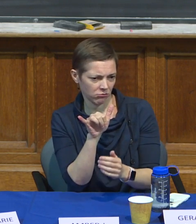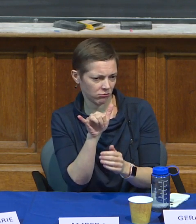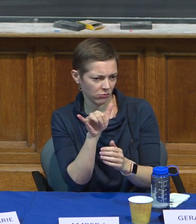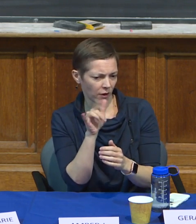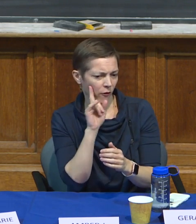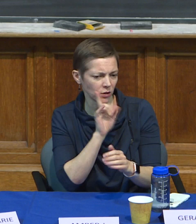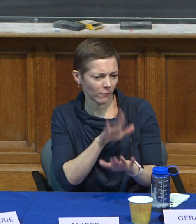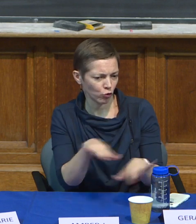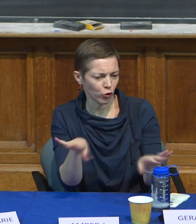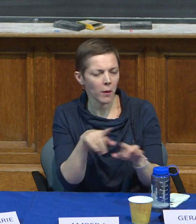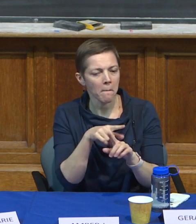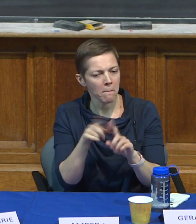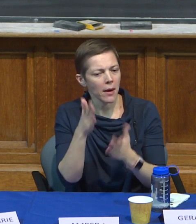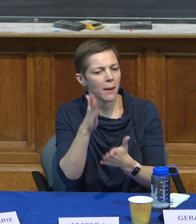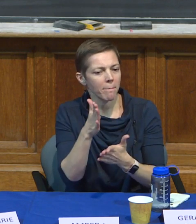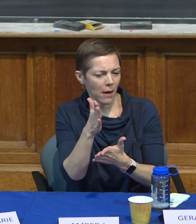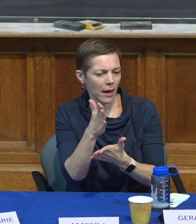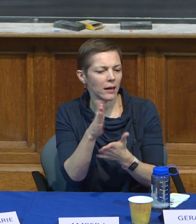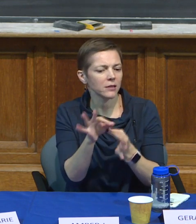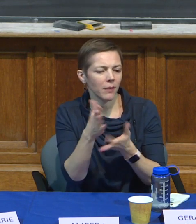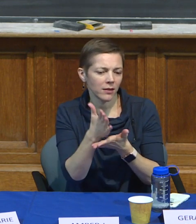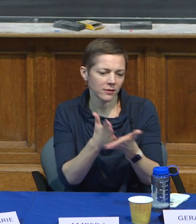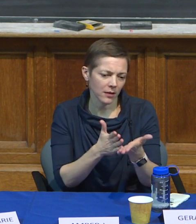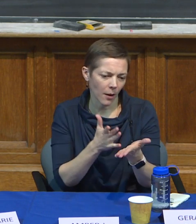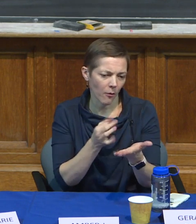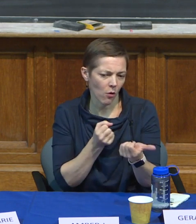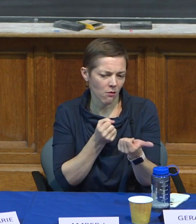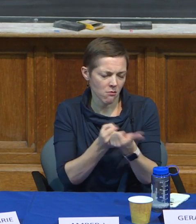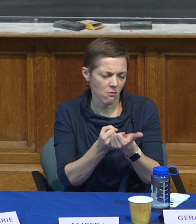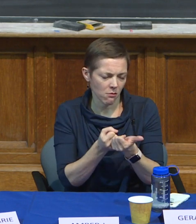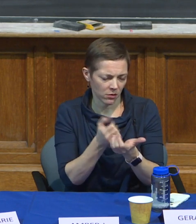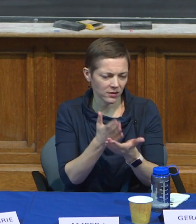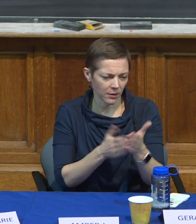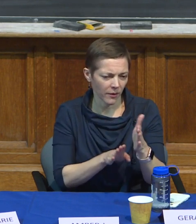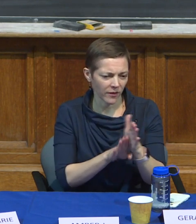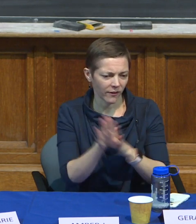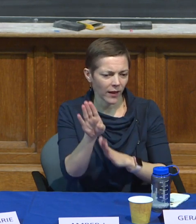Not all of the literacy applies to Deaf children